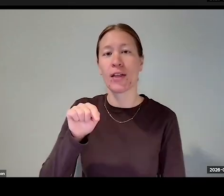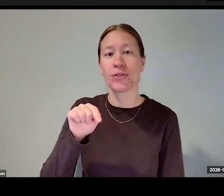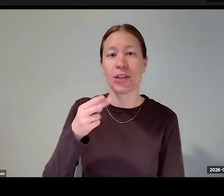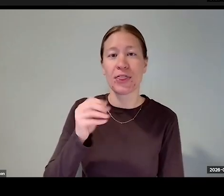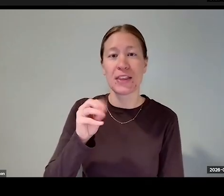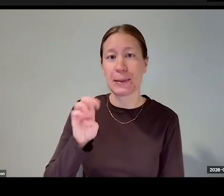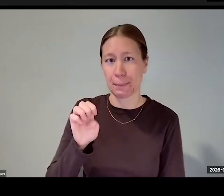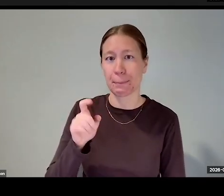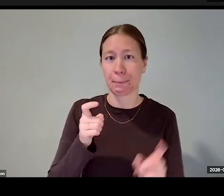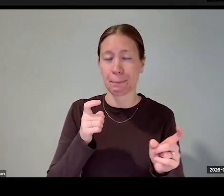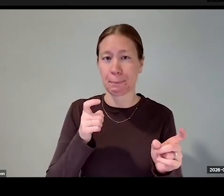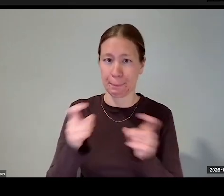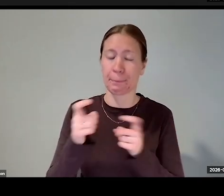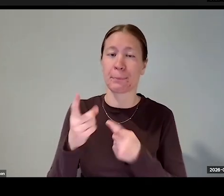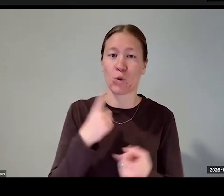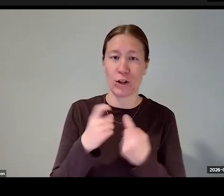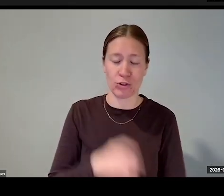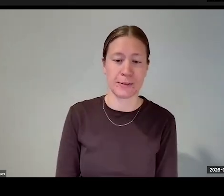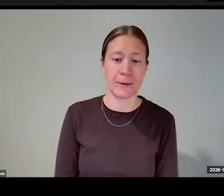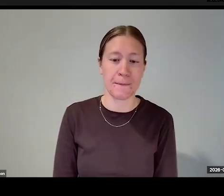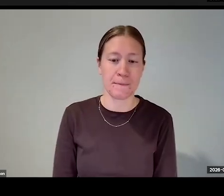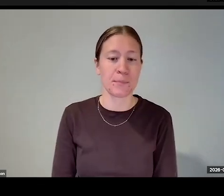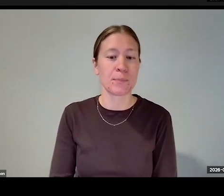specifically about the ability to adjust colors,